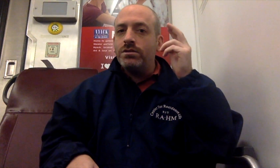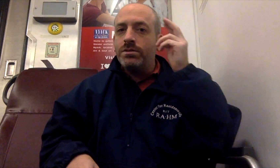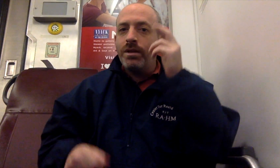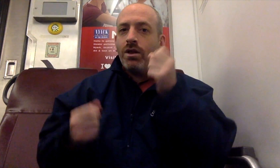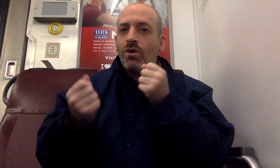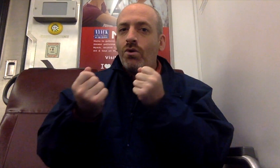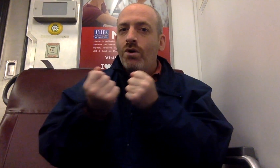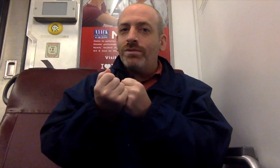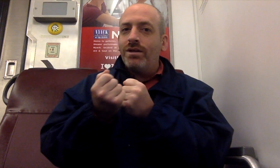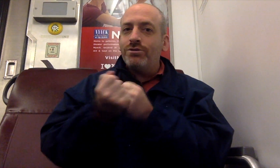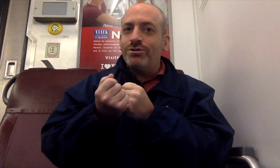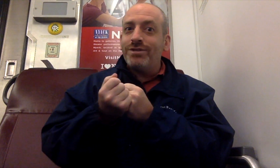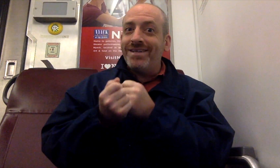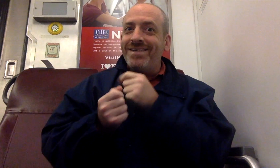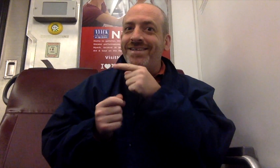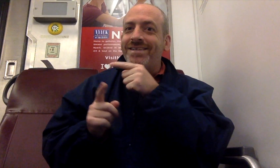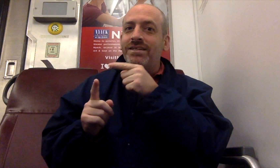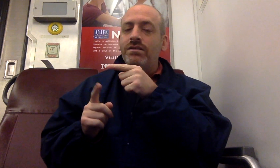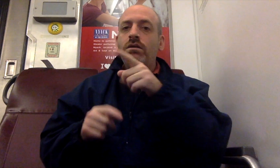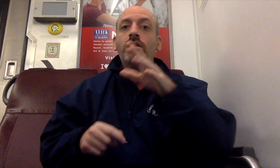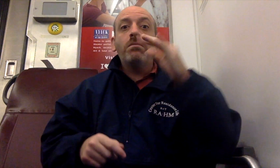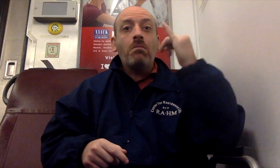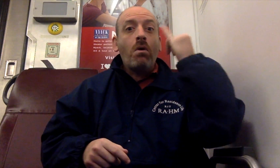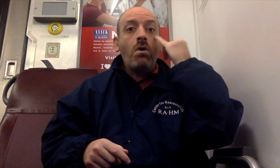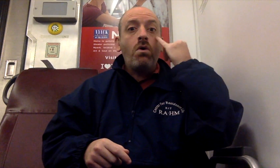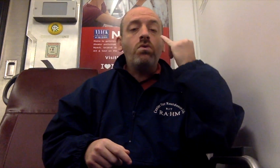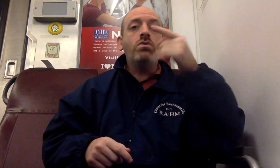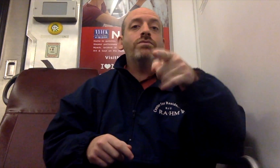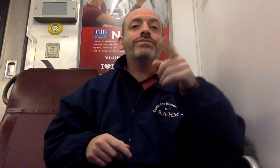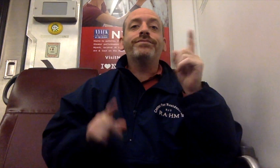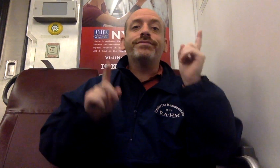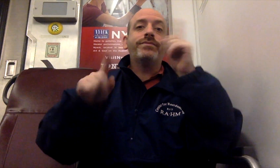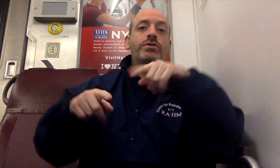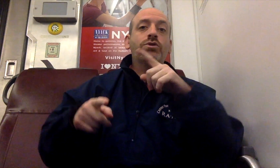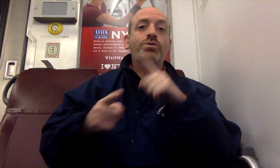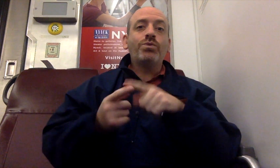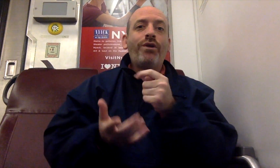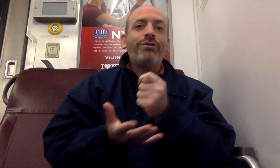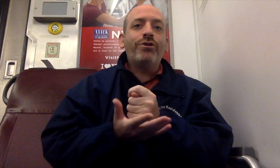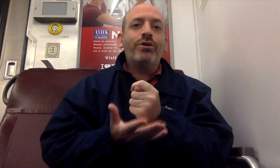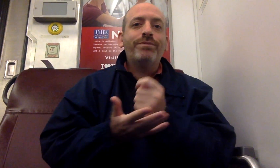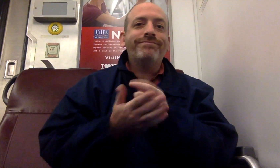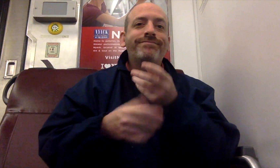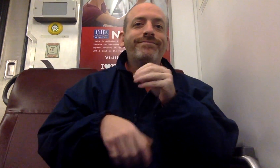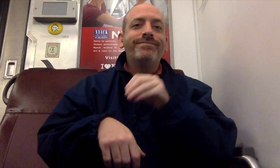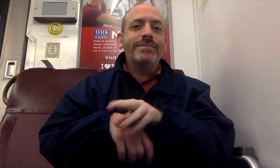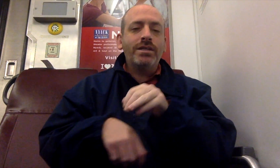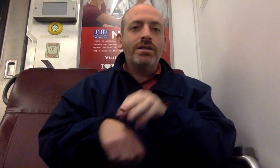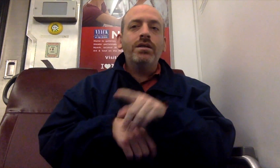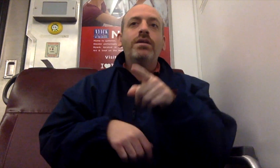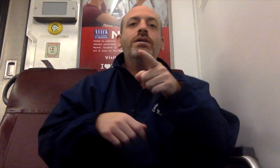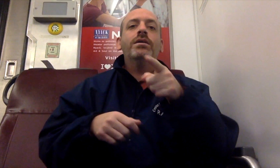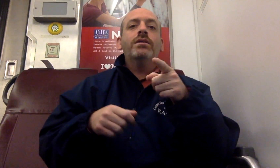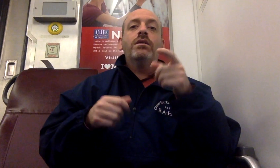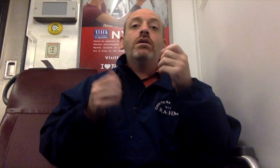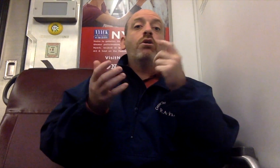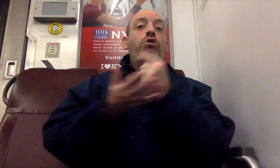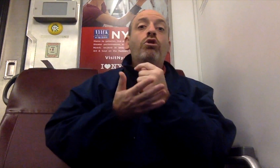is because of "reasonable accommodations" Let's say, you decided to attend a therapy session,